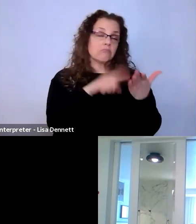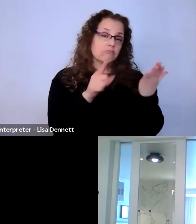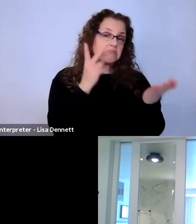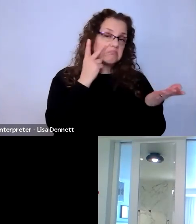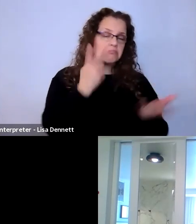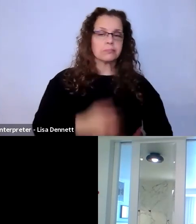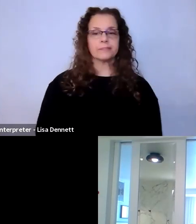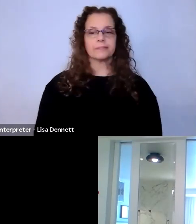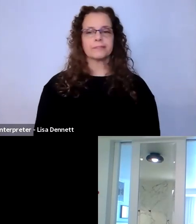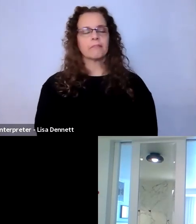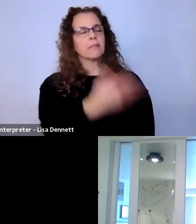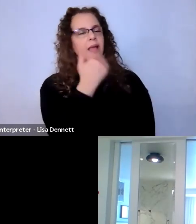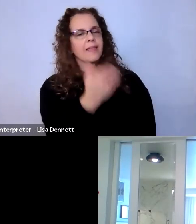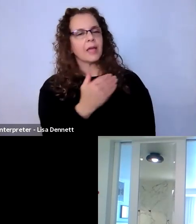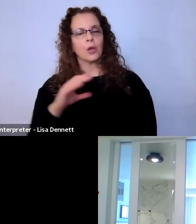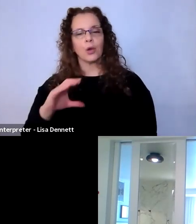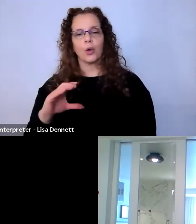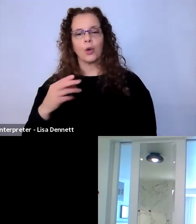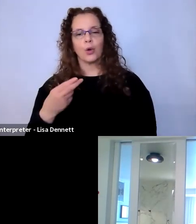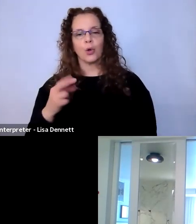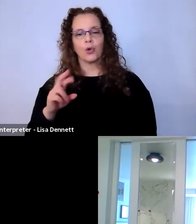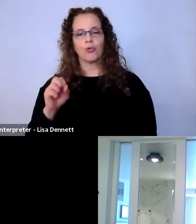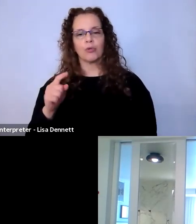Joe Devon: Thanks jenna same Christopher dobson, thank you for all that both of you